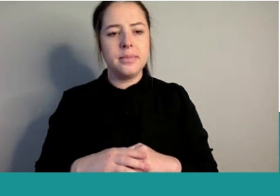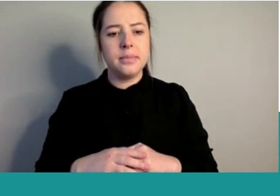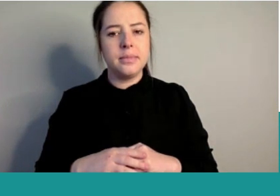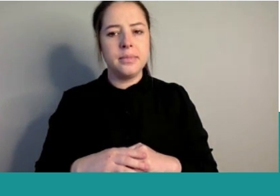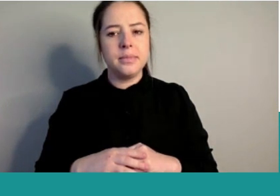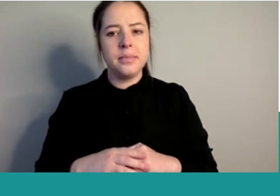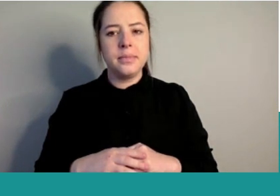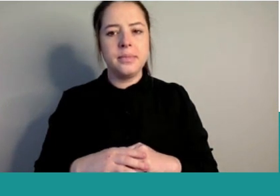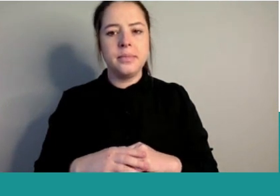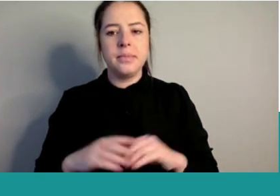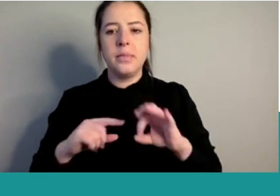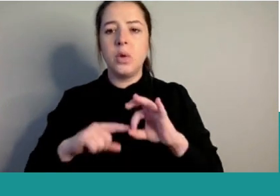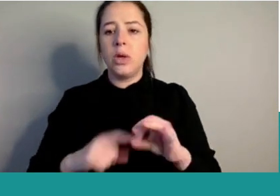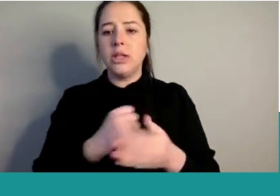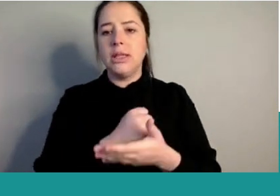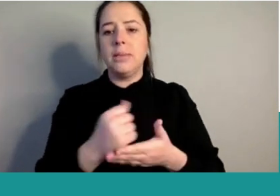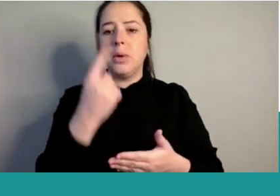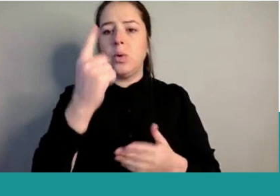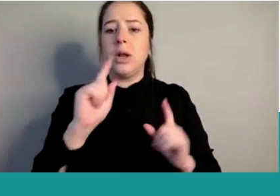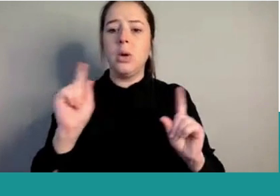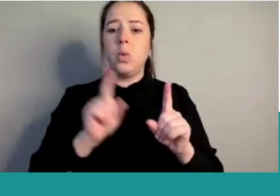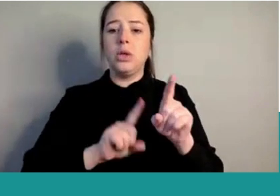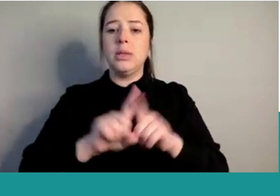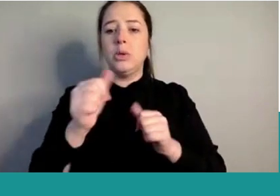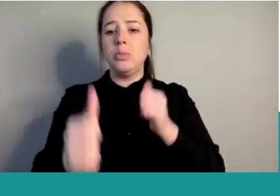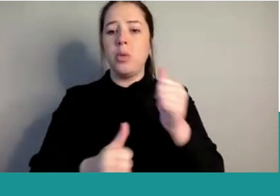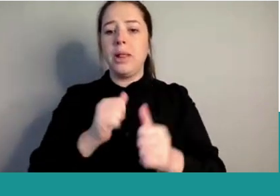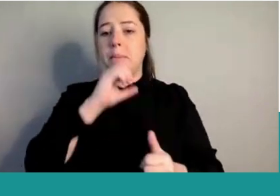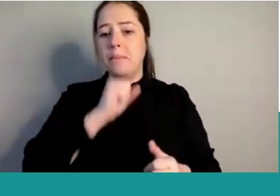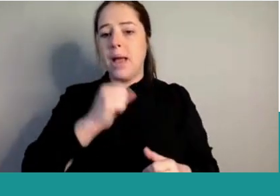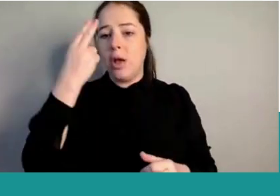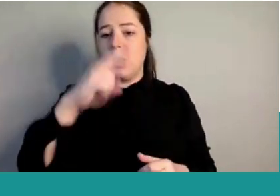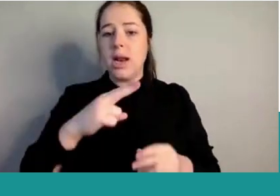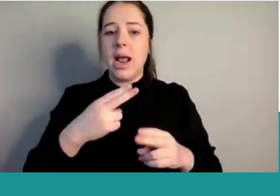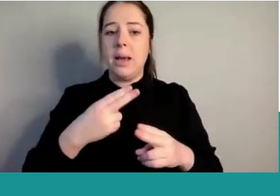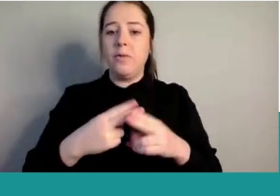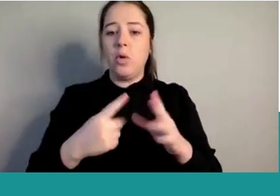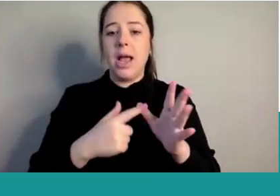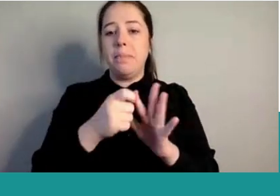The question 1, what is the most popular male name for Australian public servants in South Australia?